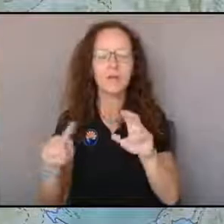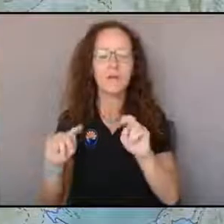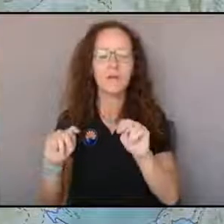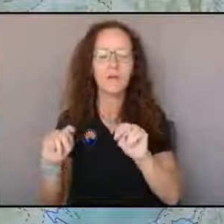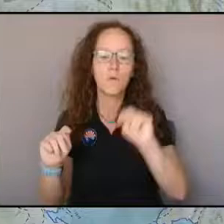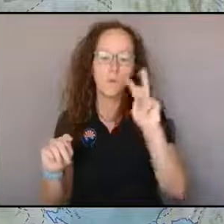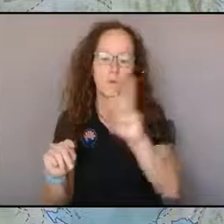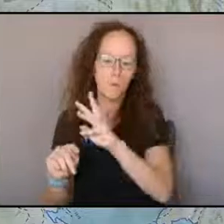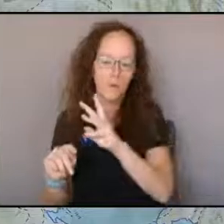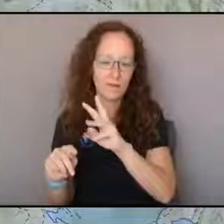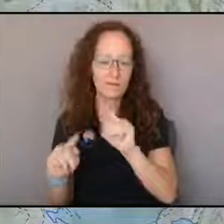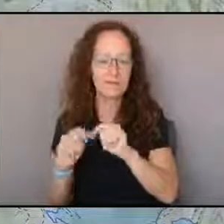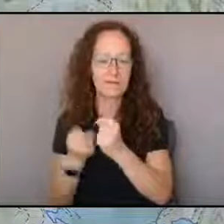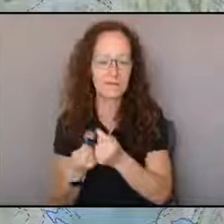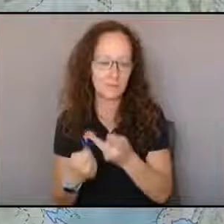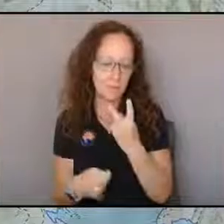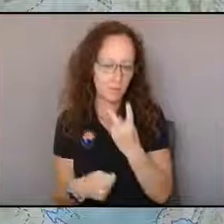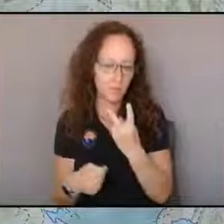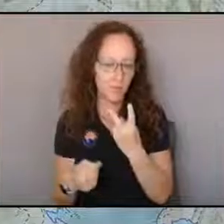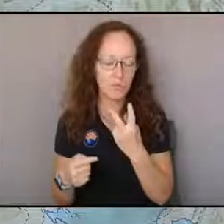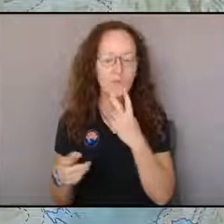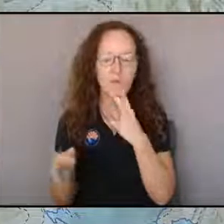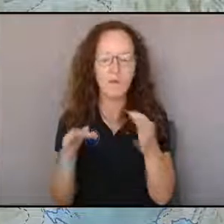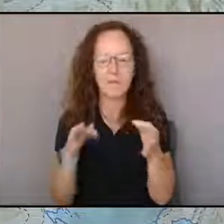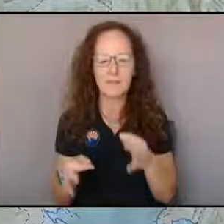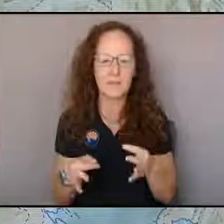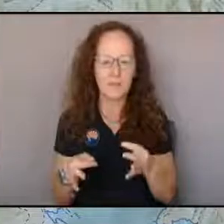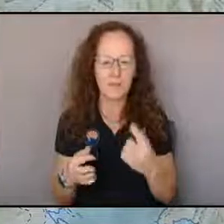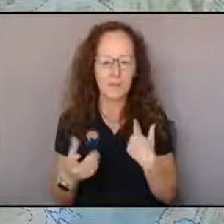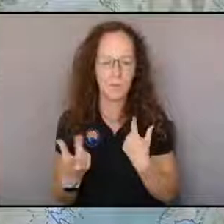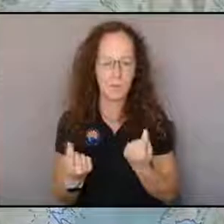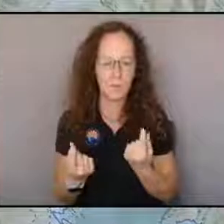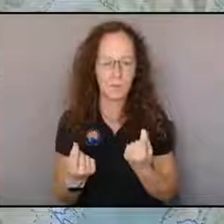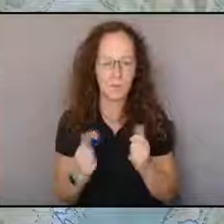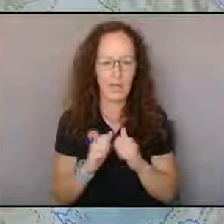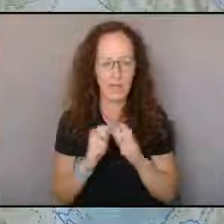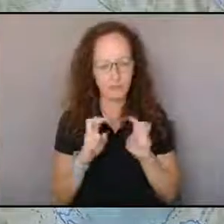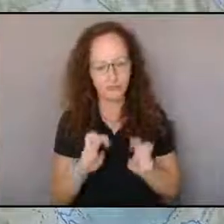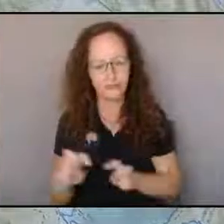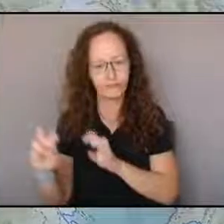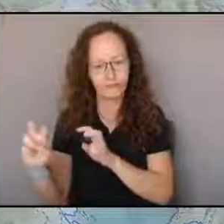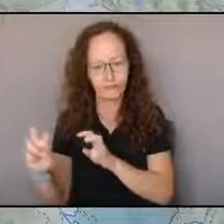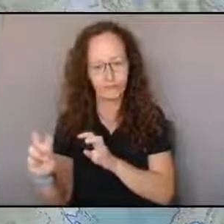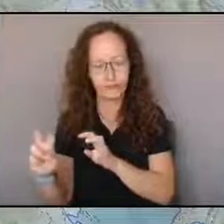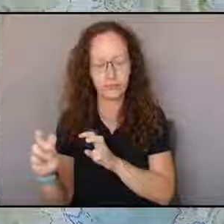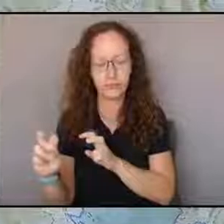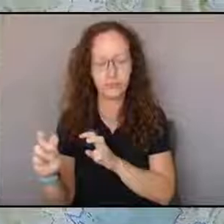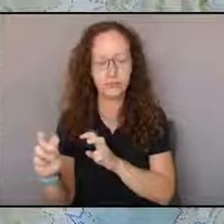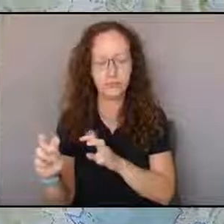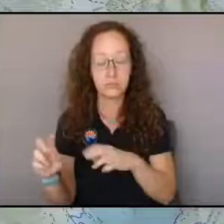PACIFIC NORTHWEST TEAM 2. I THOUGHT WE'D GIVE YOU INFORMATION ABOUT WHAT WE DO